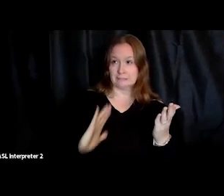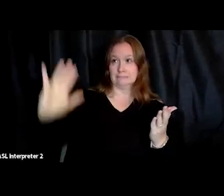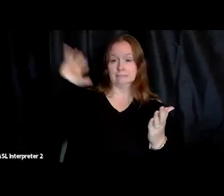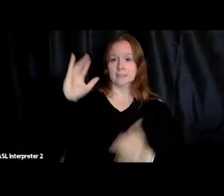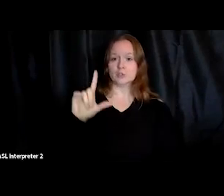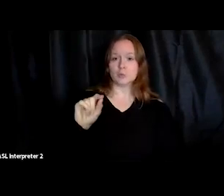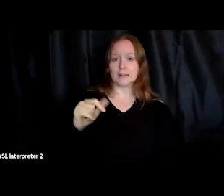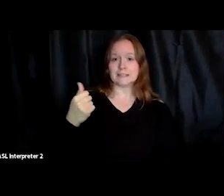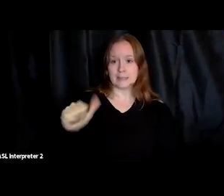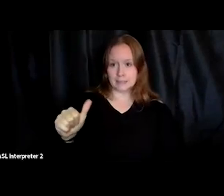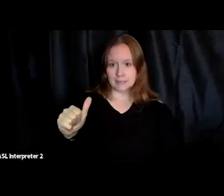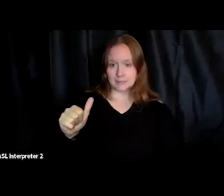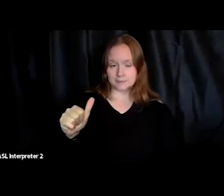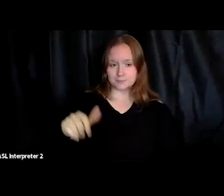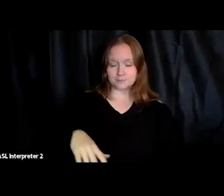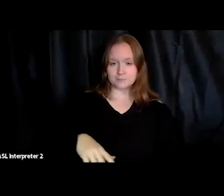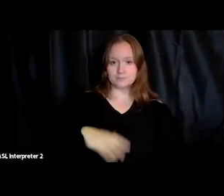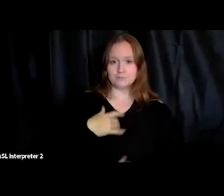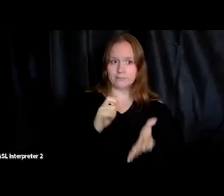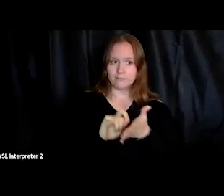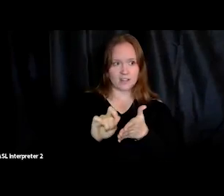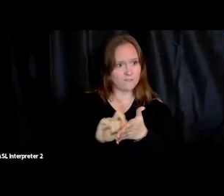I've written a couple hundred MSRs in my career